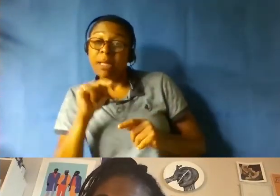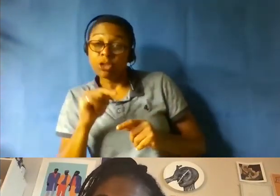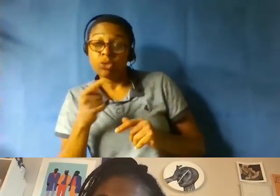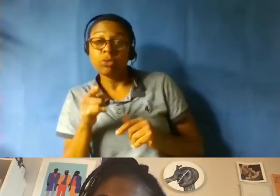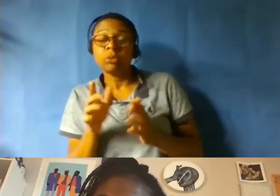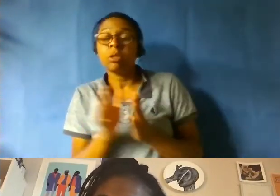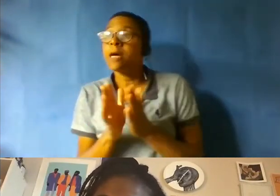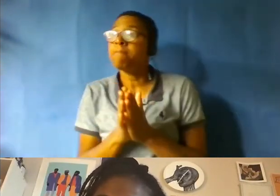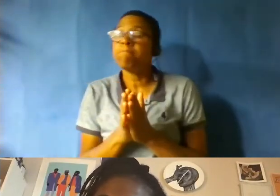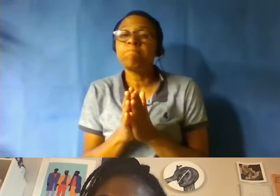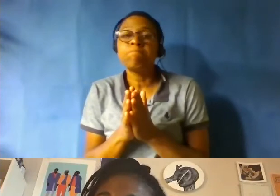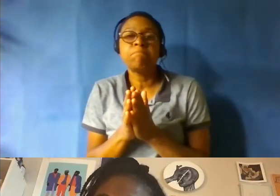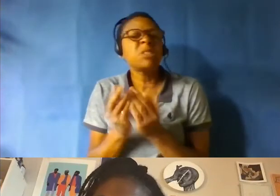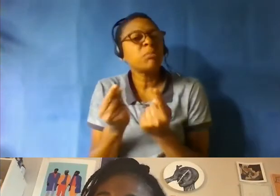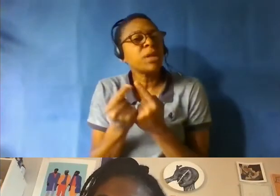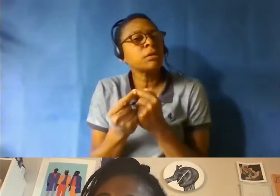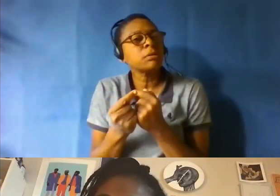yeah I think something worth paying attention to but